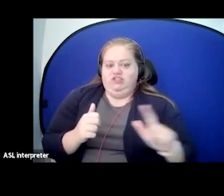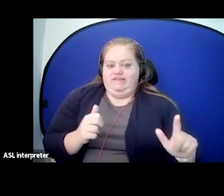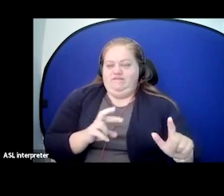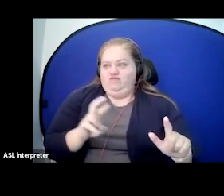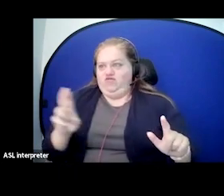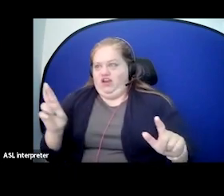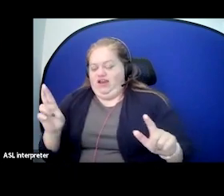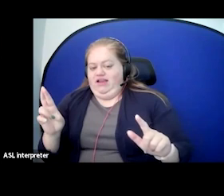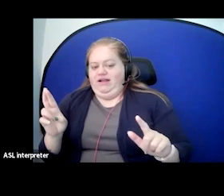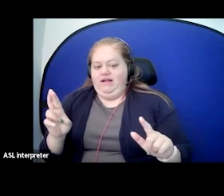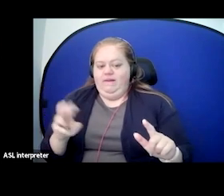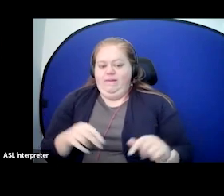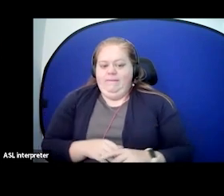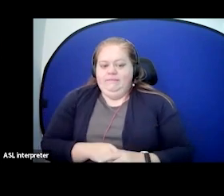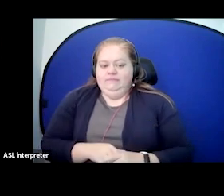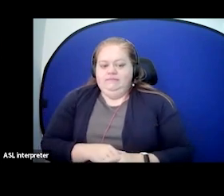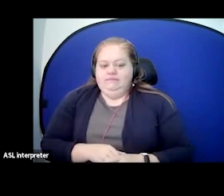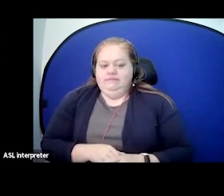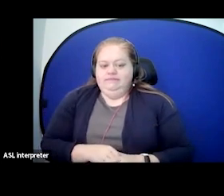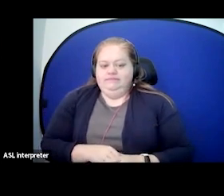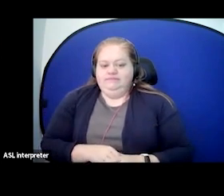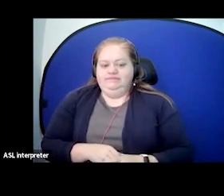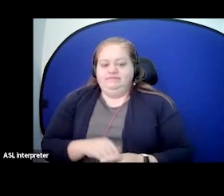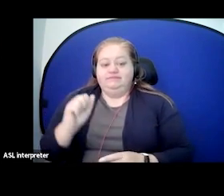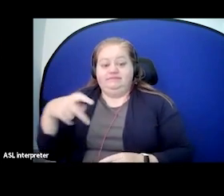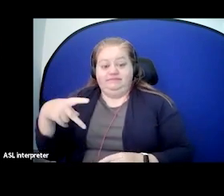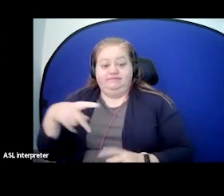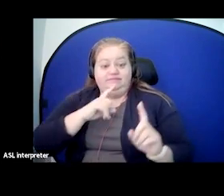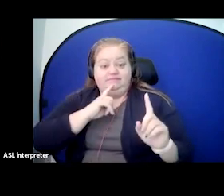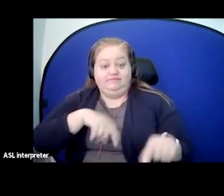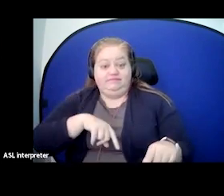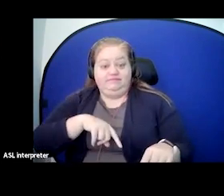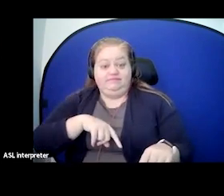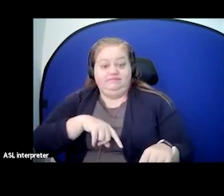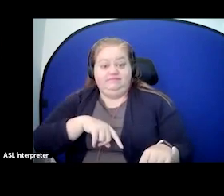And we can see that the application actually responds the wrong answer.